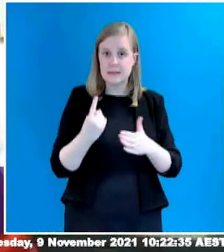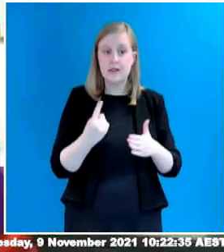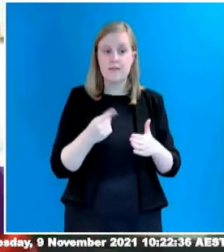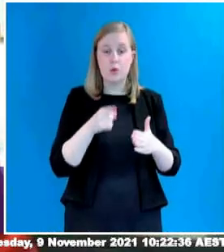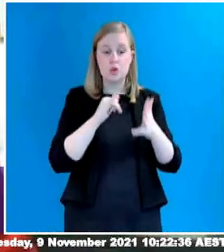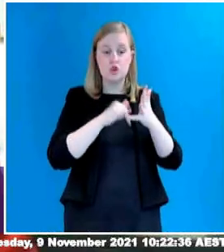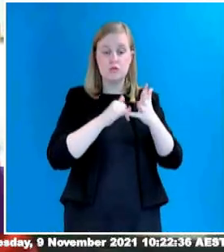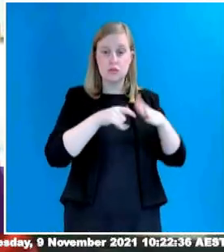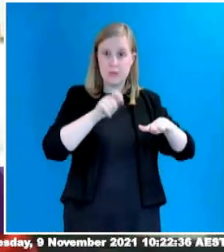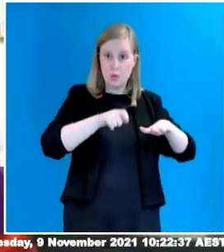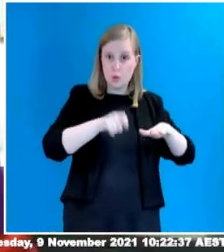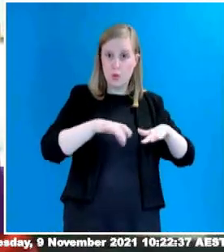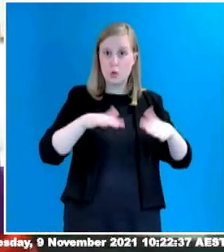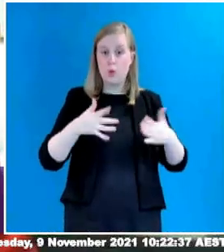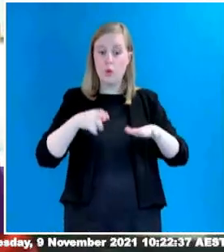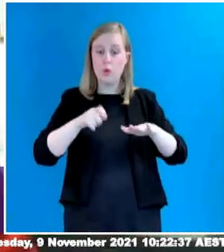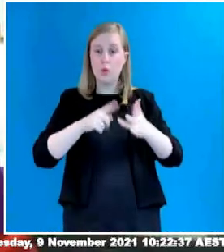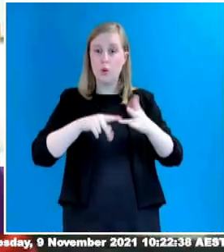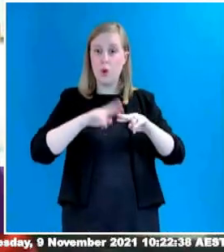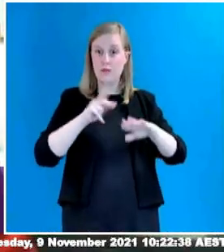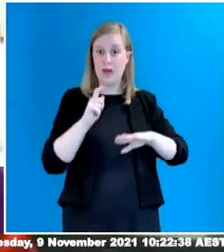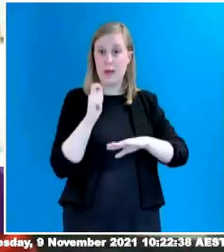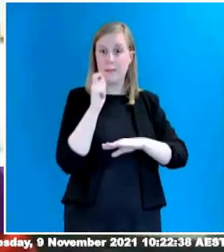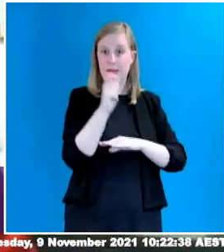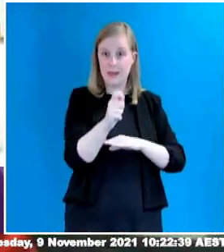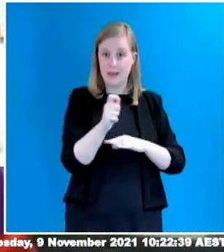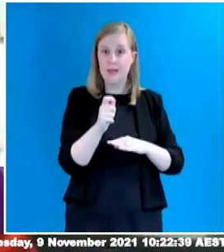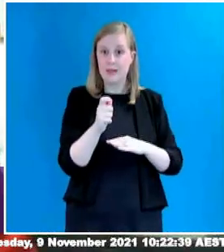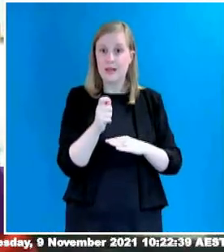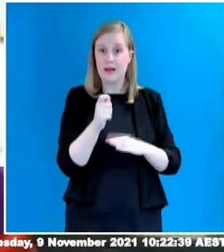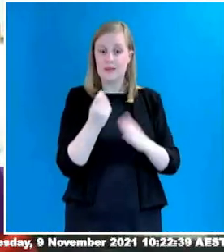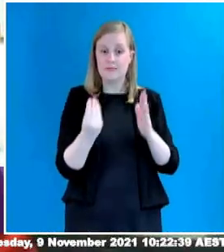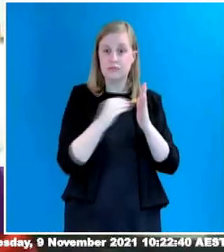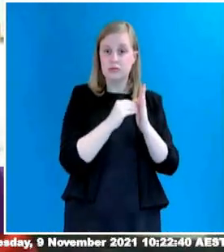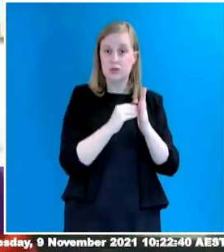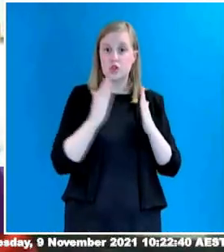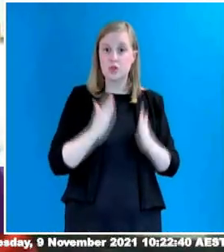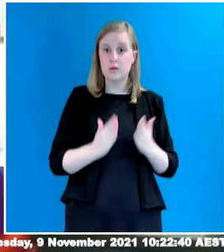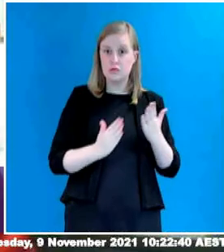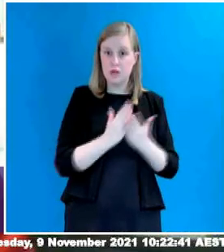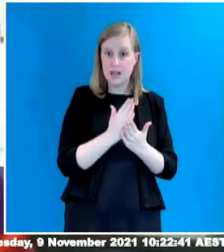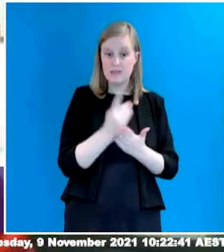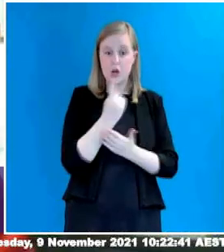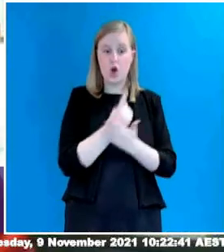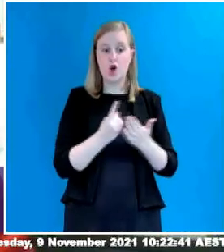But, as I said, there have been only about 20 cases where we have intervened where it has been a determinative issue.